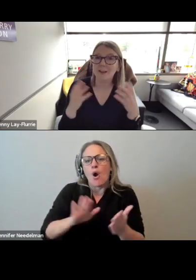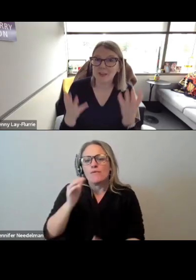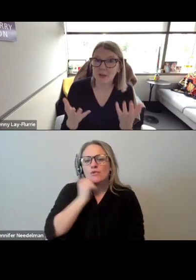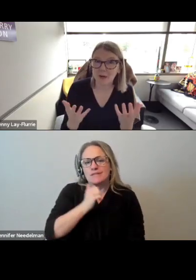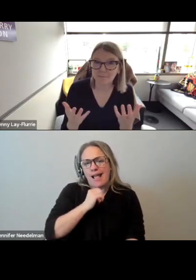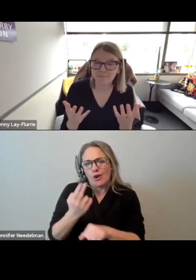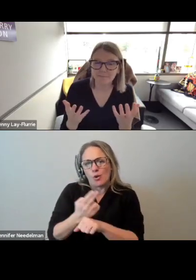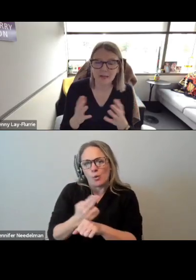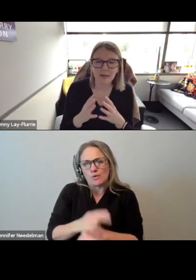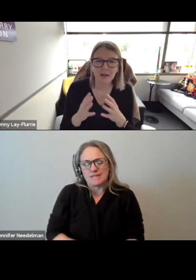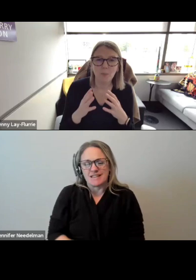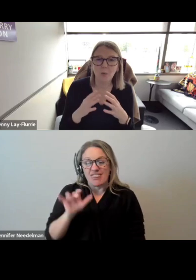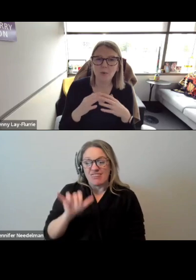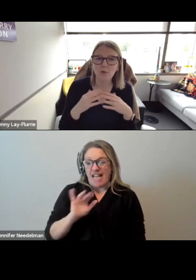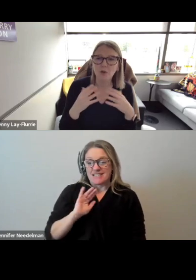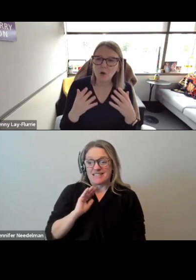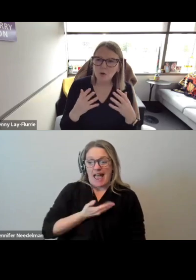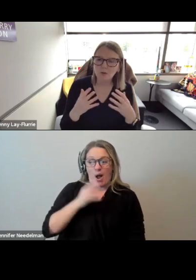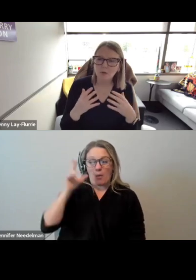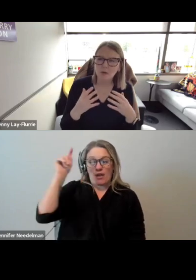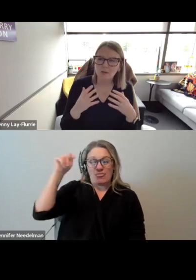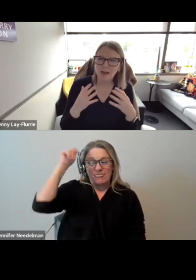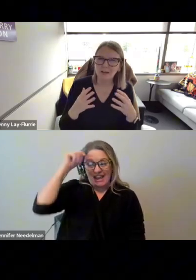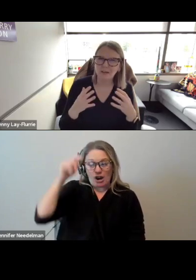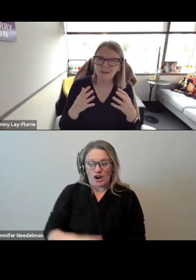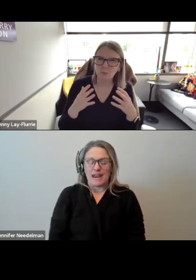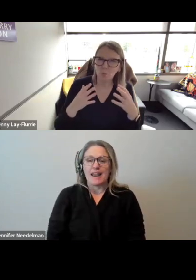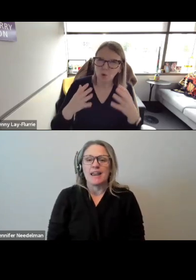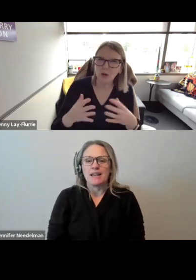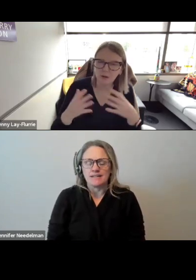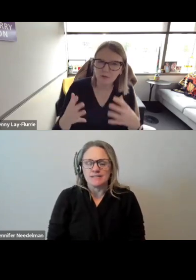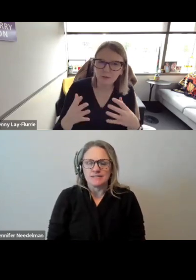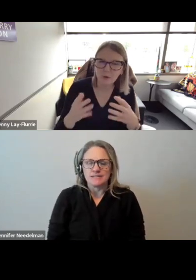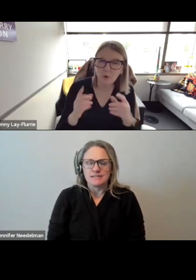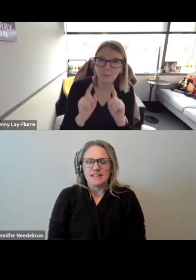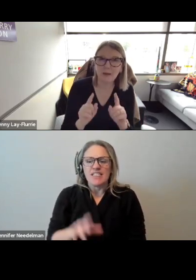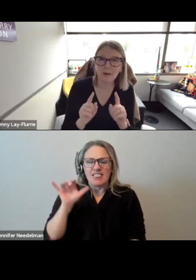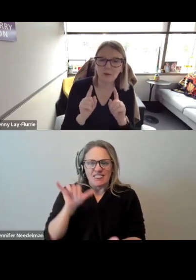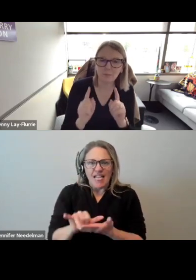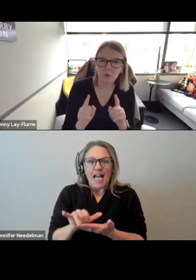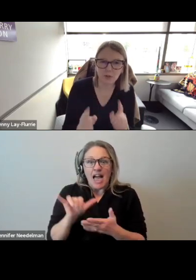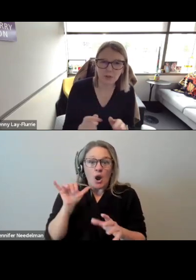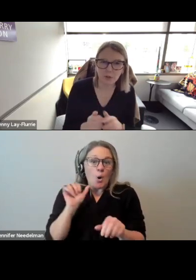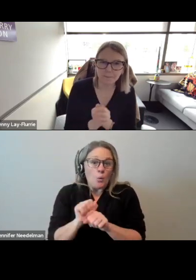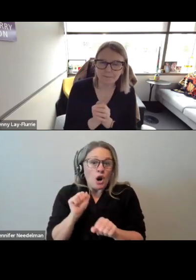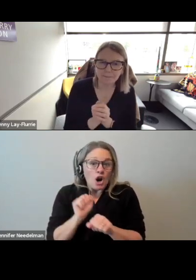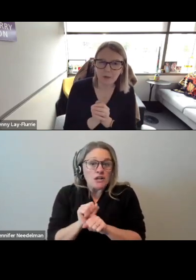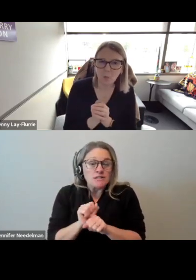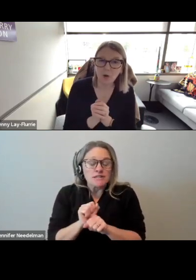That's our theory. And what we've shown is that that works, albeit with more to do.